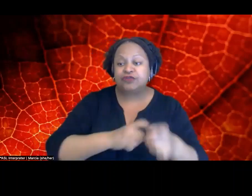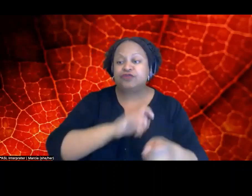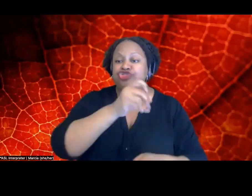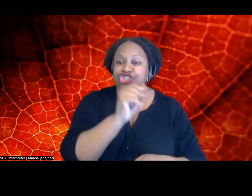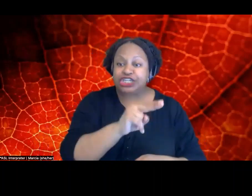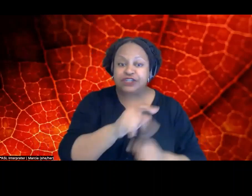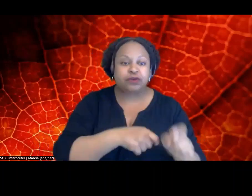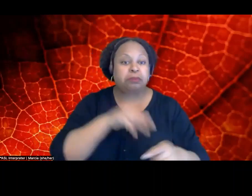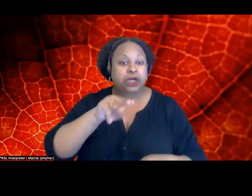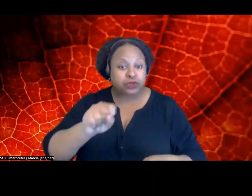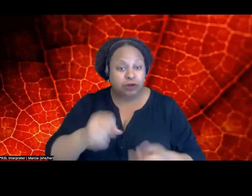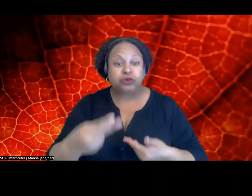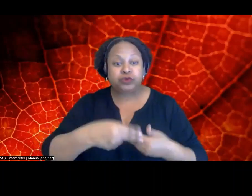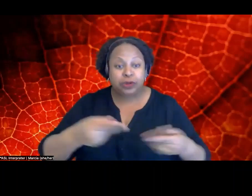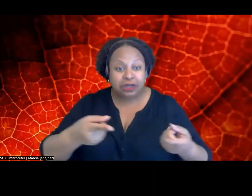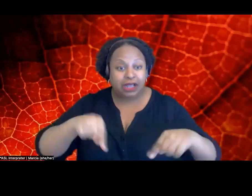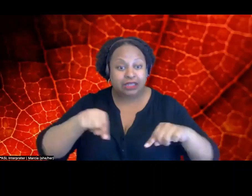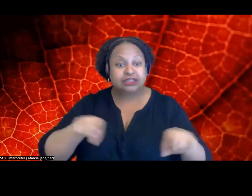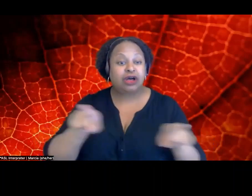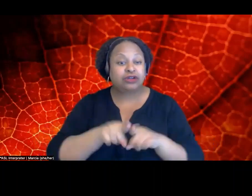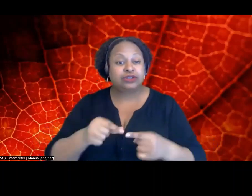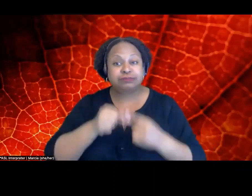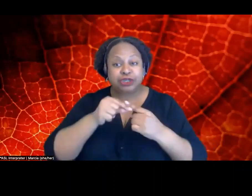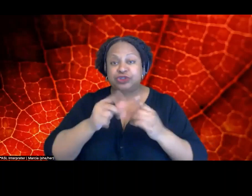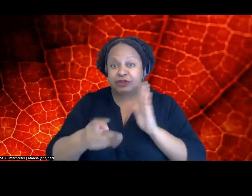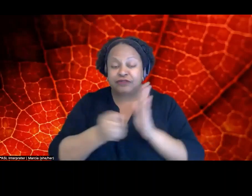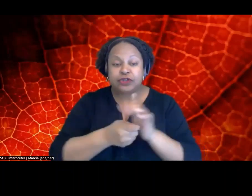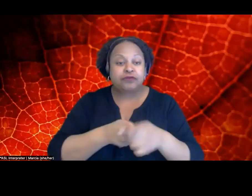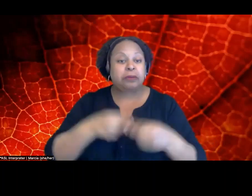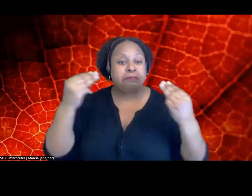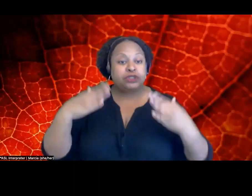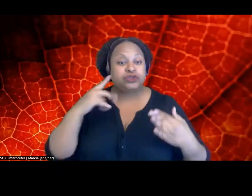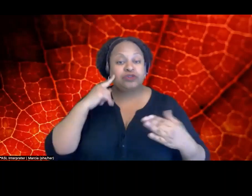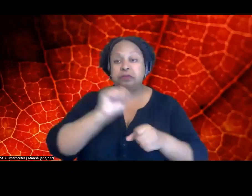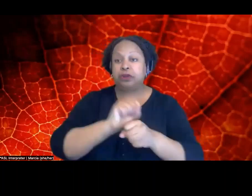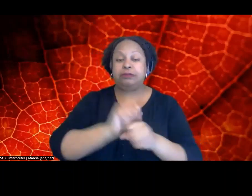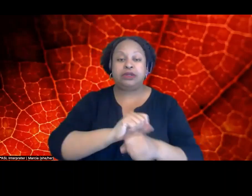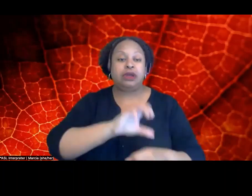We also had a special video address from the Minister of Employment Workforce